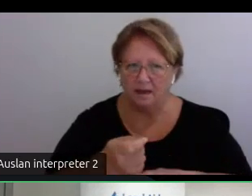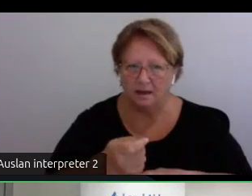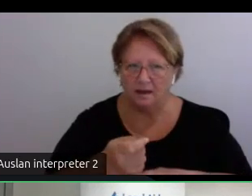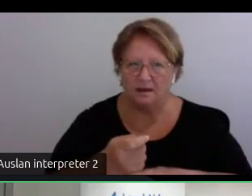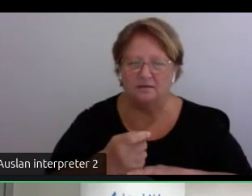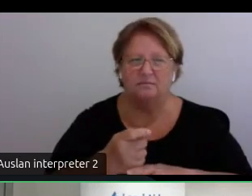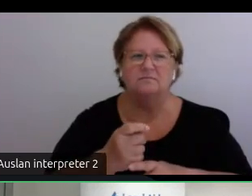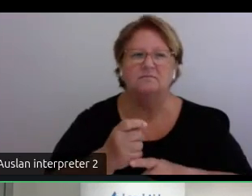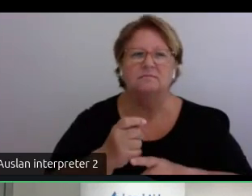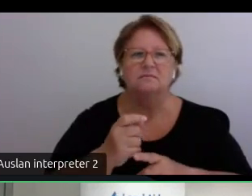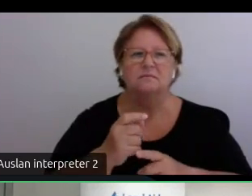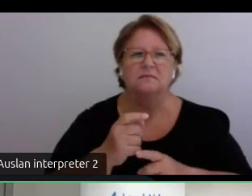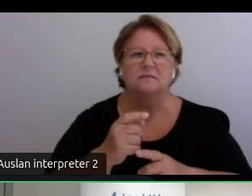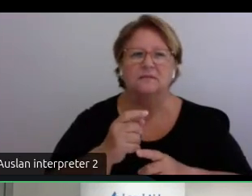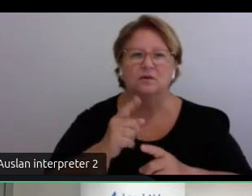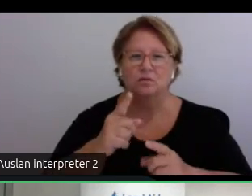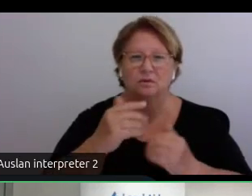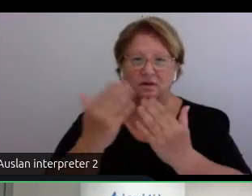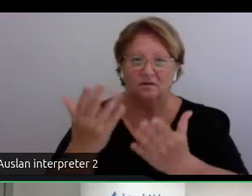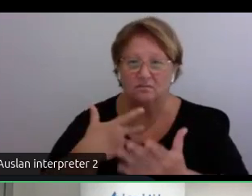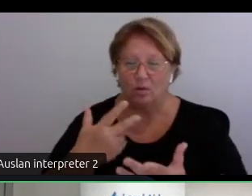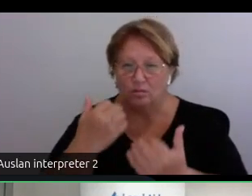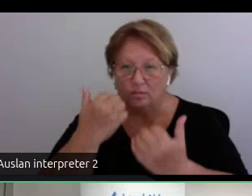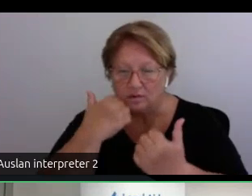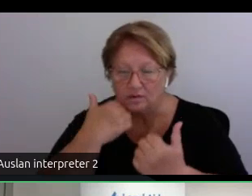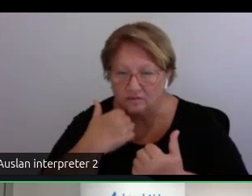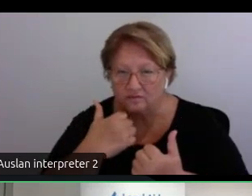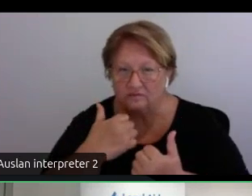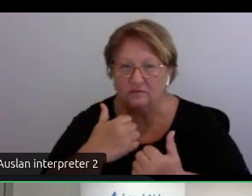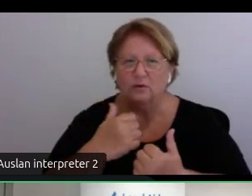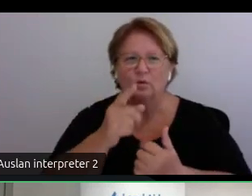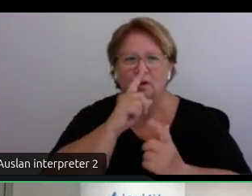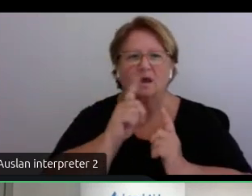don't change their mind even after you've given them more information then you can go to the